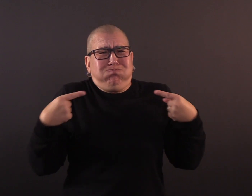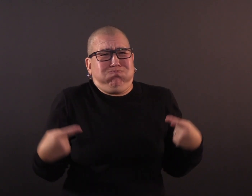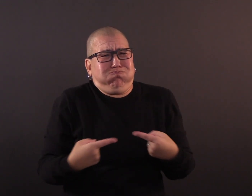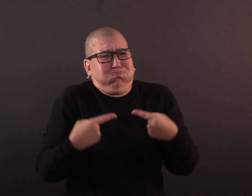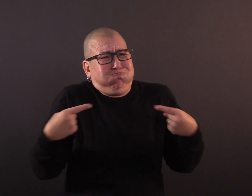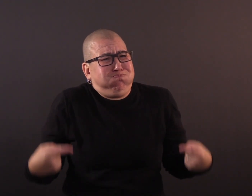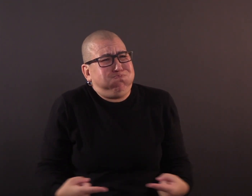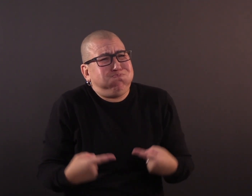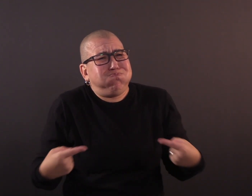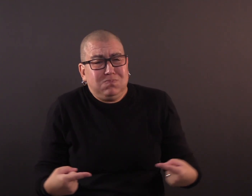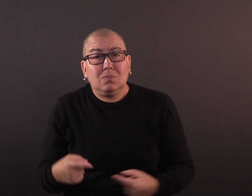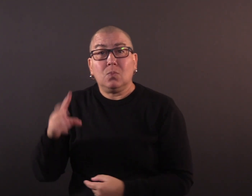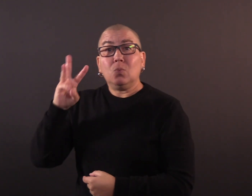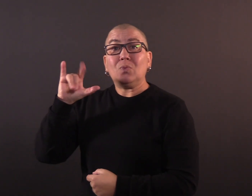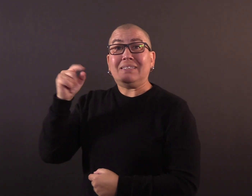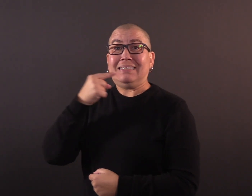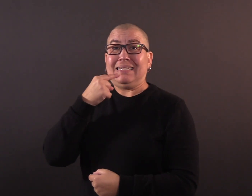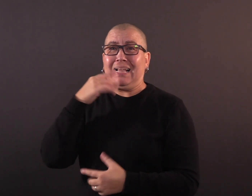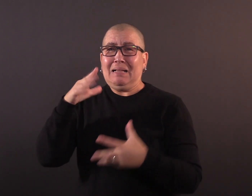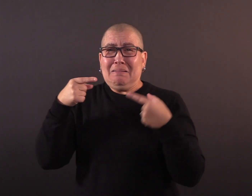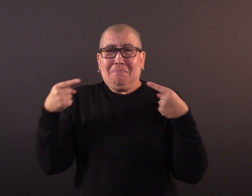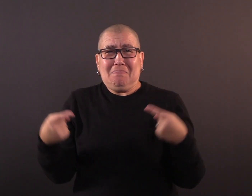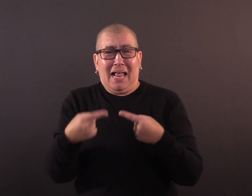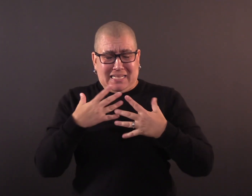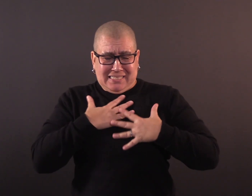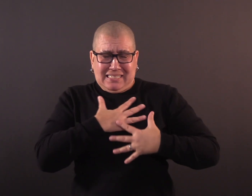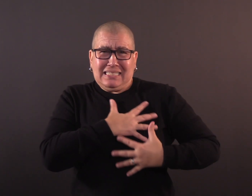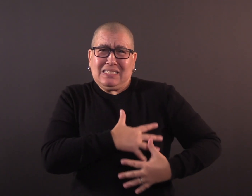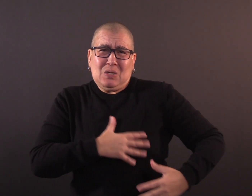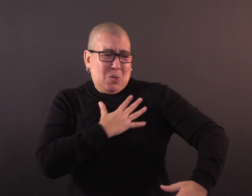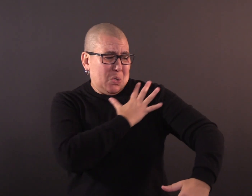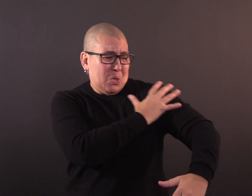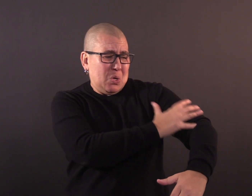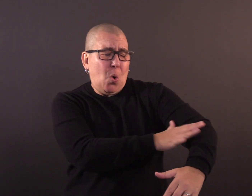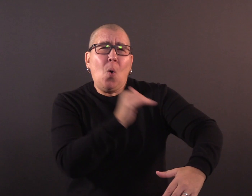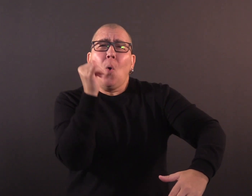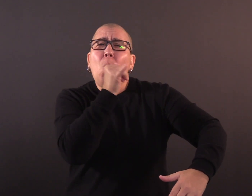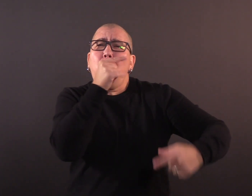"The pain across my chest and in my arms was so bad that I slept with